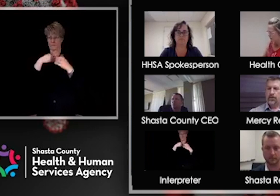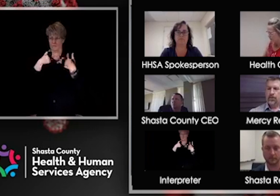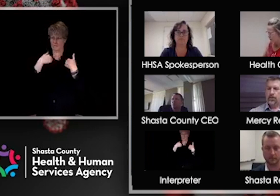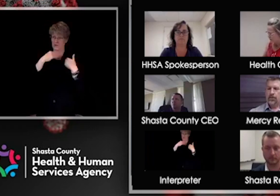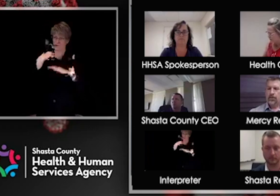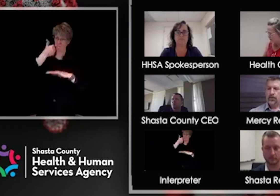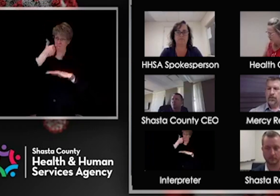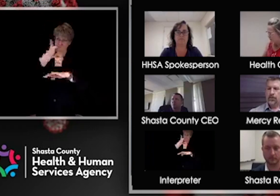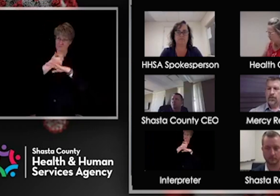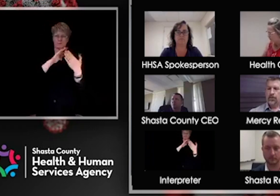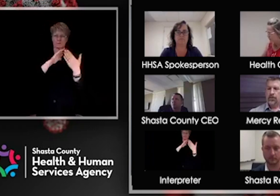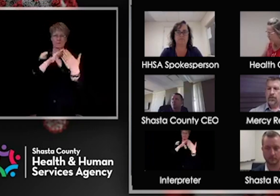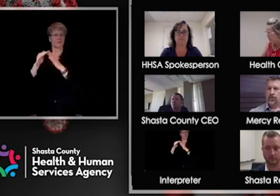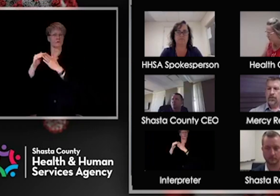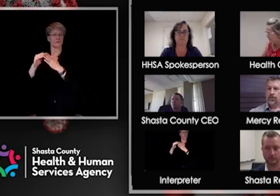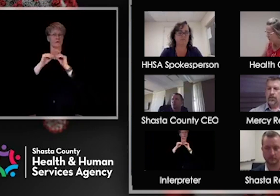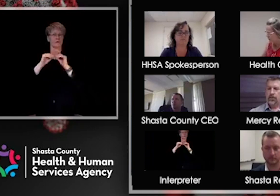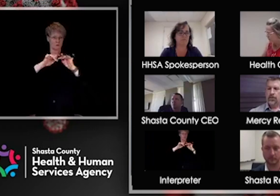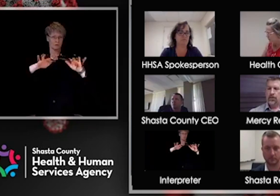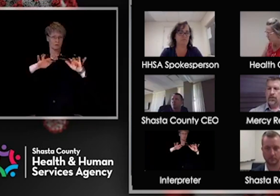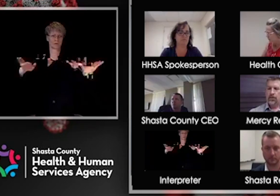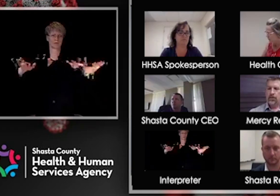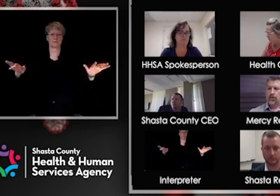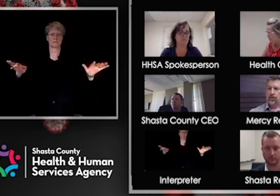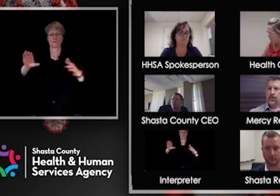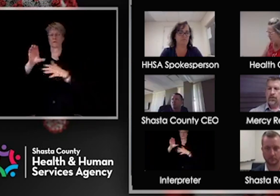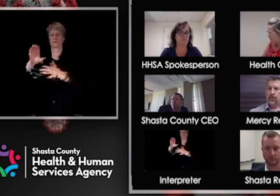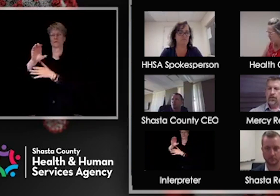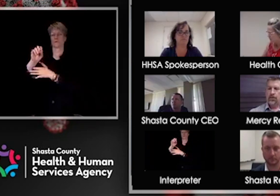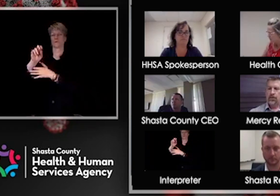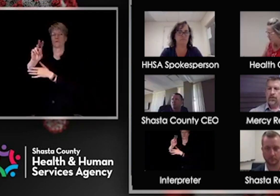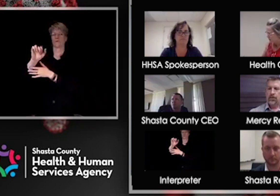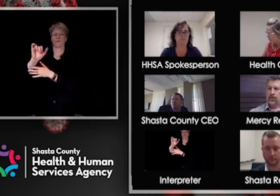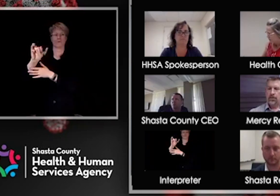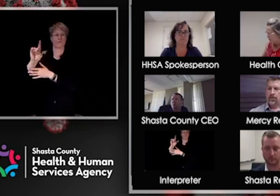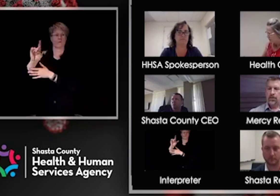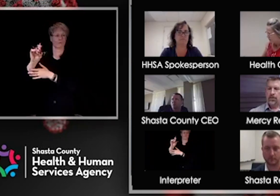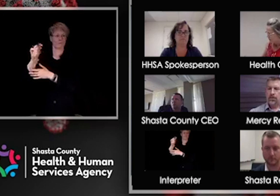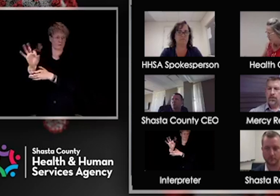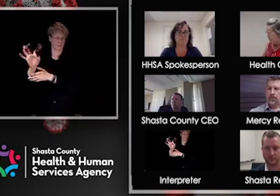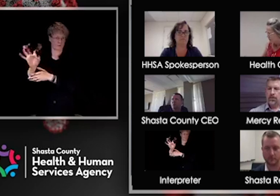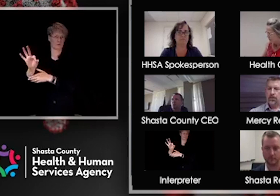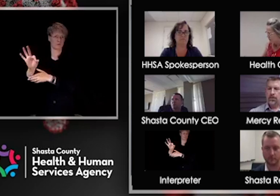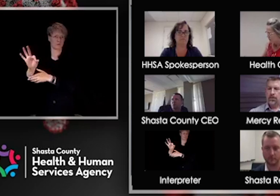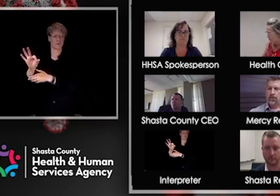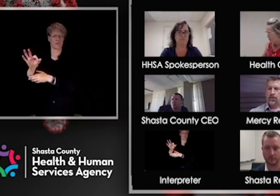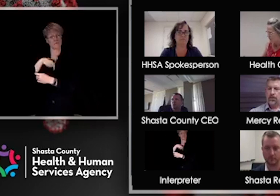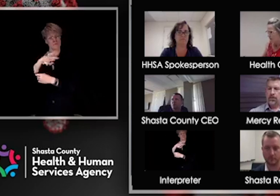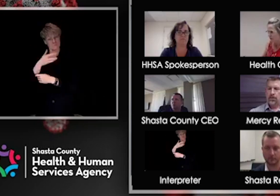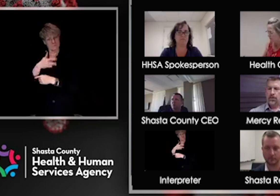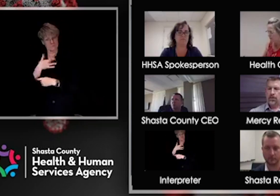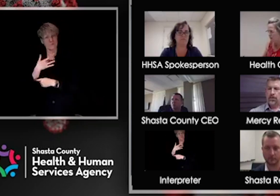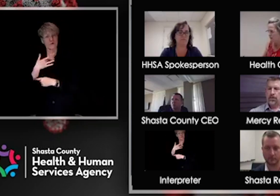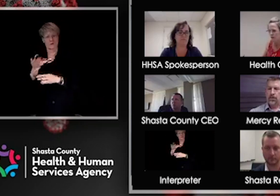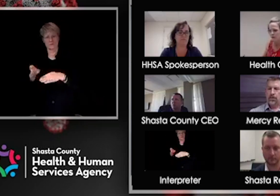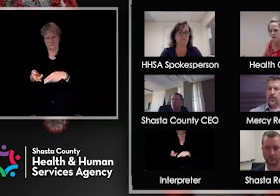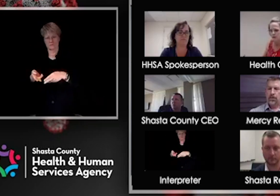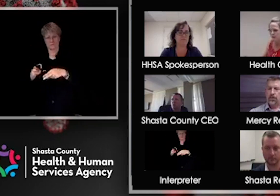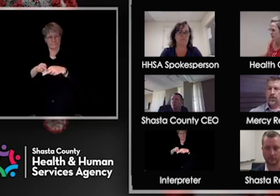of COVID-19 in our community. We think it’s been increasing over the last several weeks.